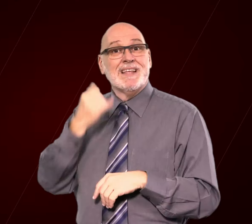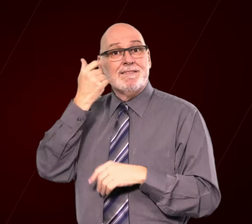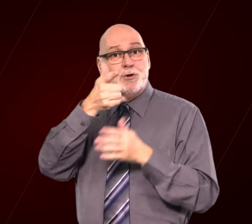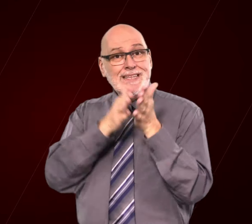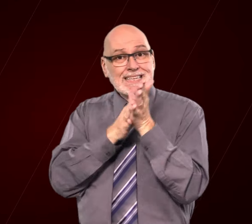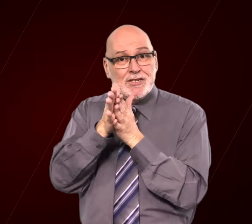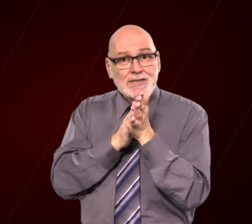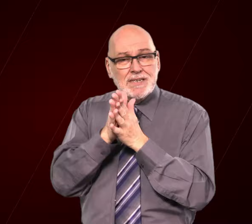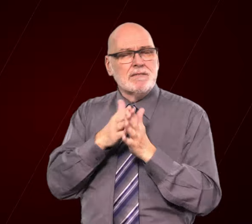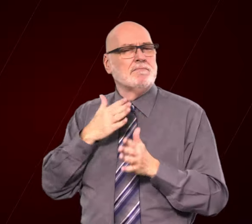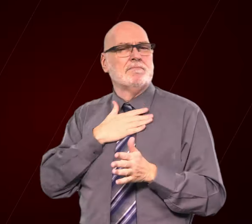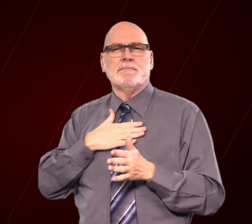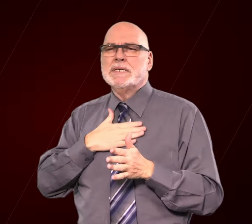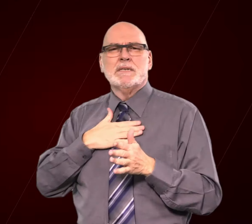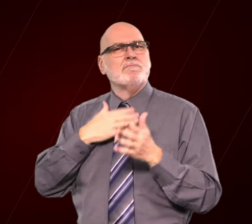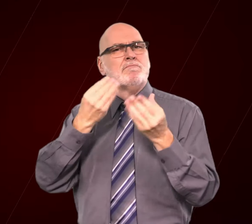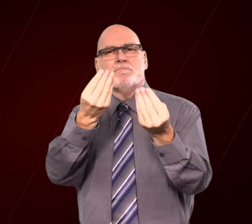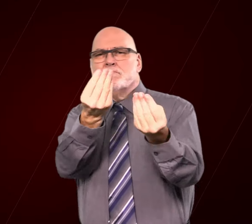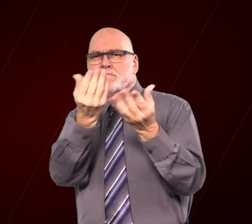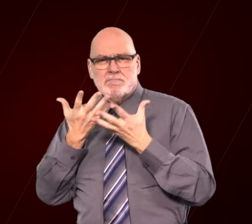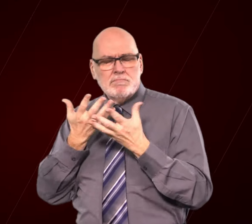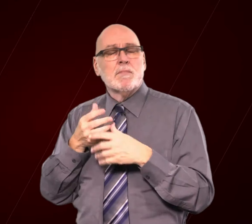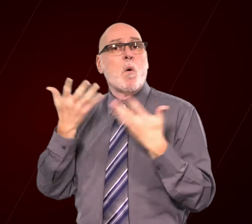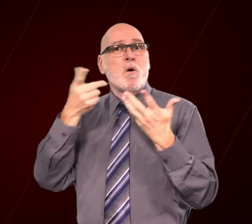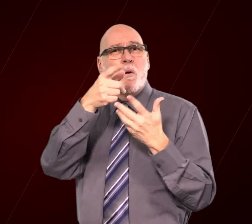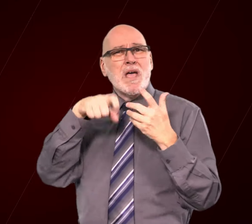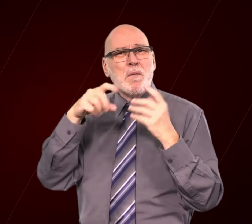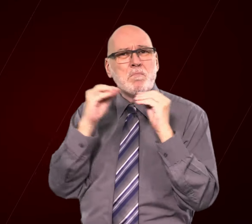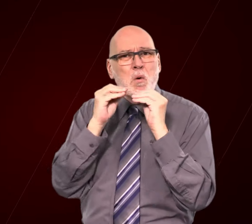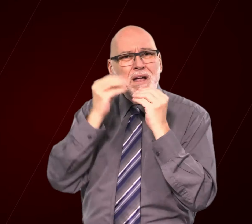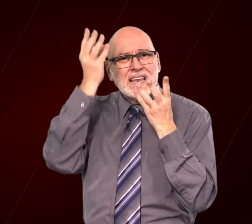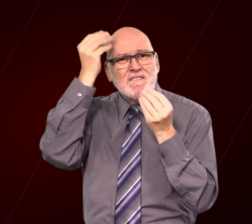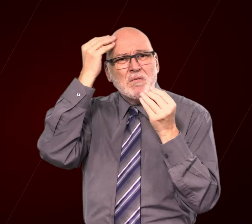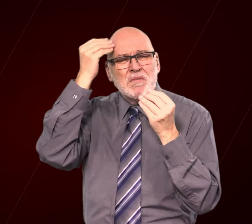If you are interested and want more information,